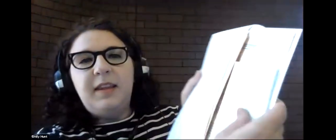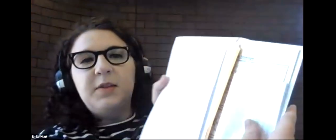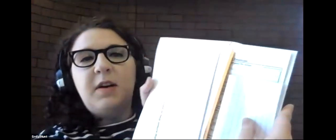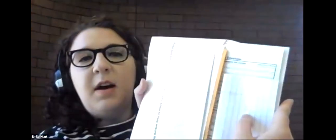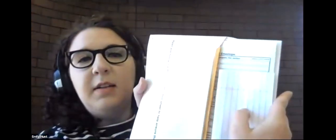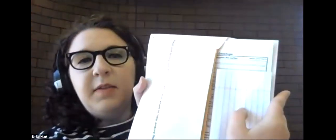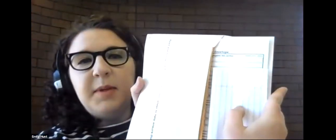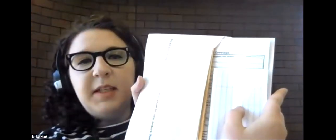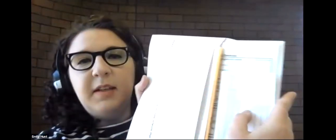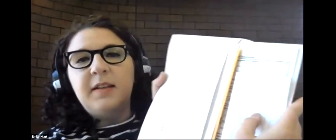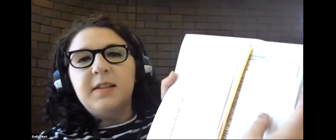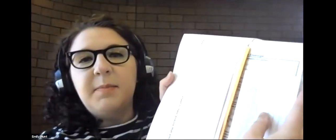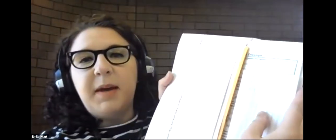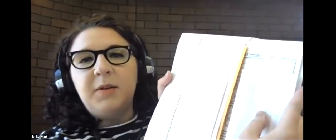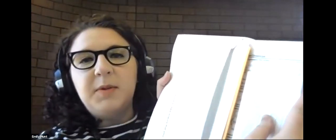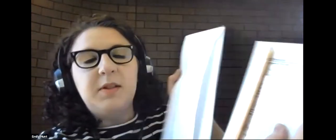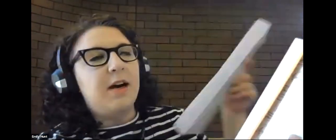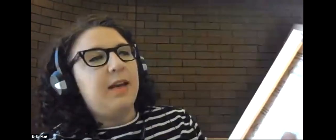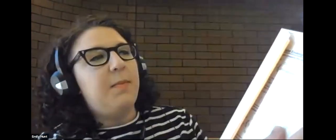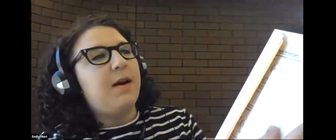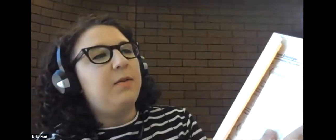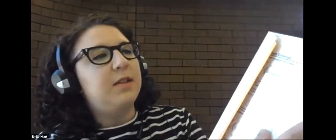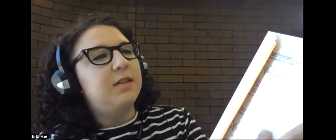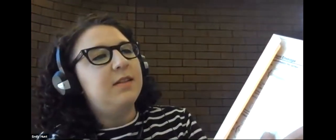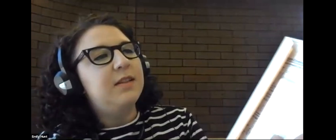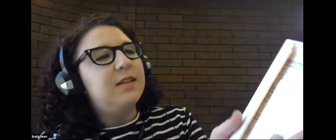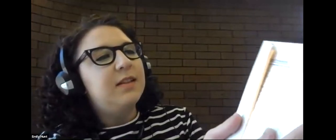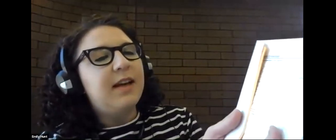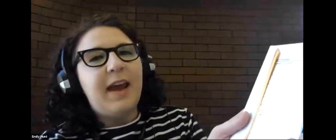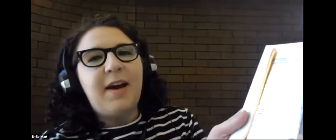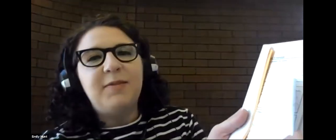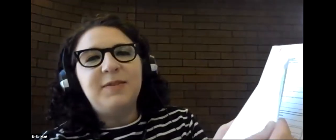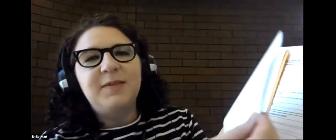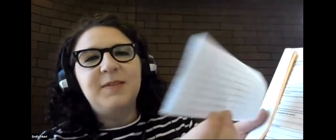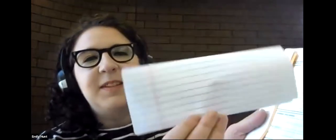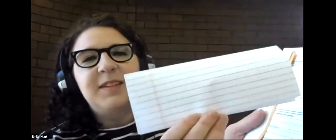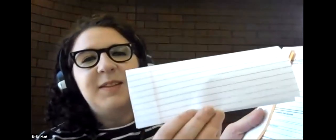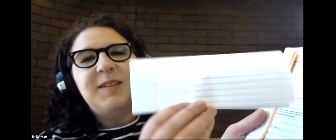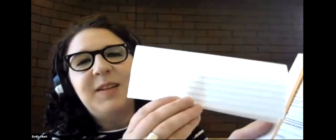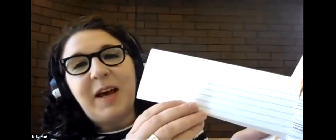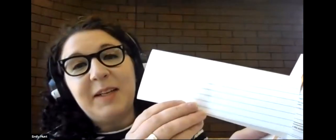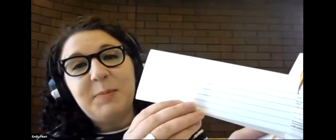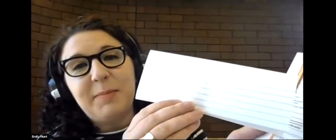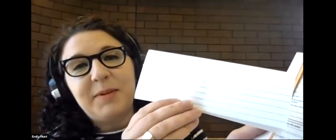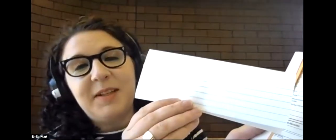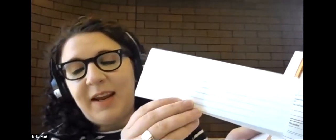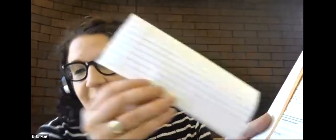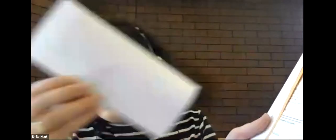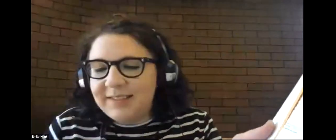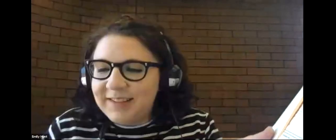And these are all the materials that Michael was talking about. I have lined paper today.